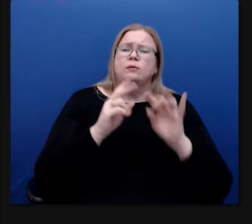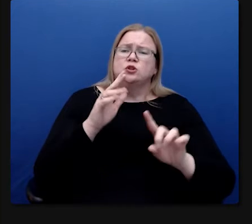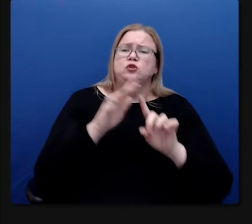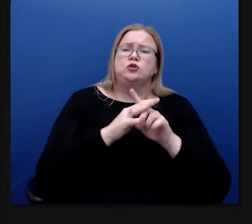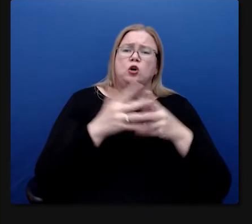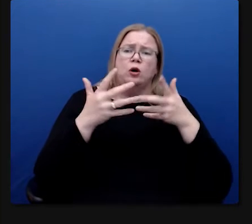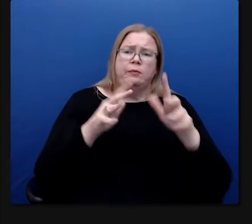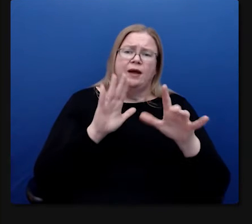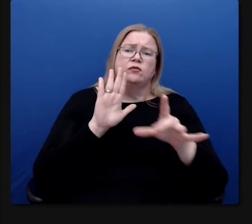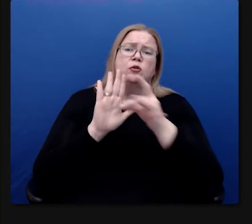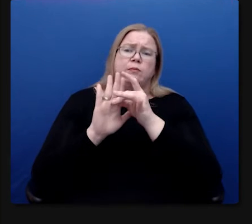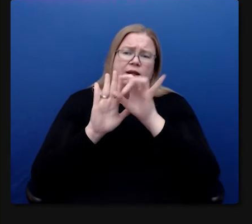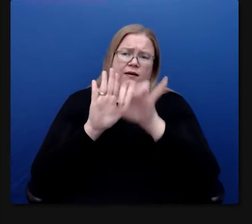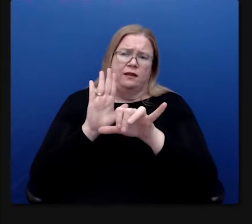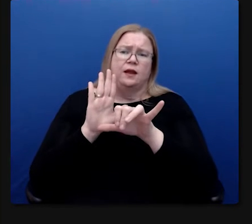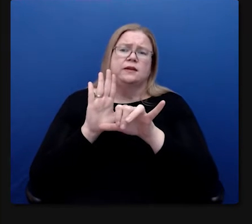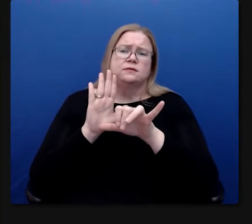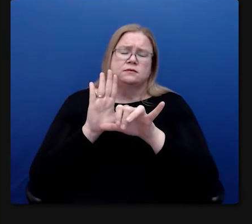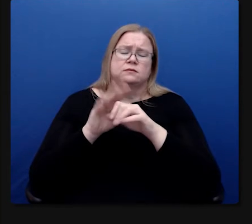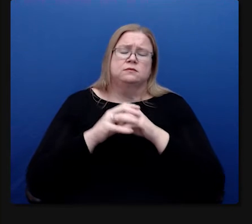once I make the change in the dropdown list.